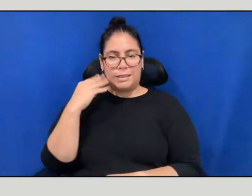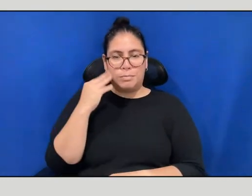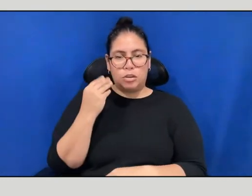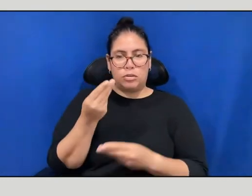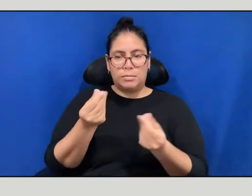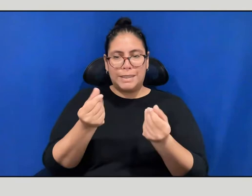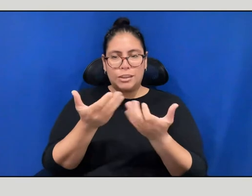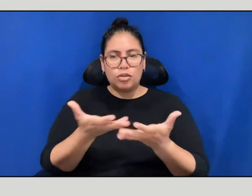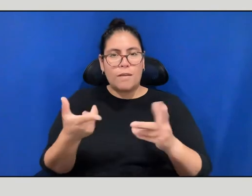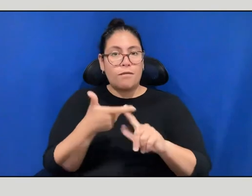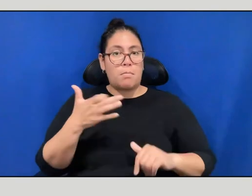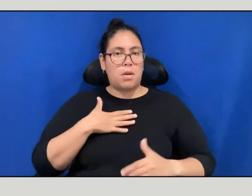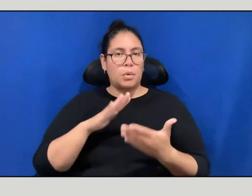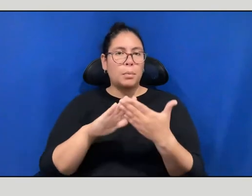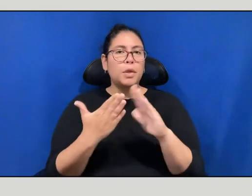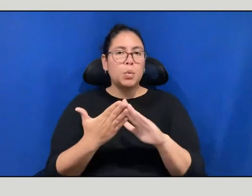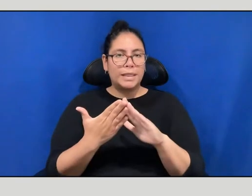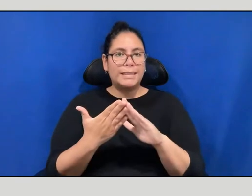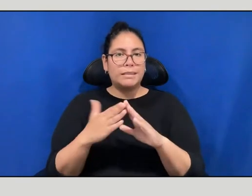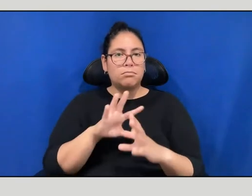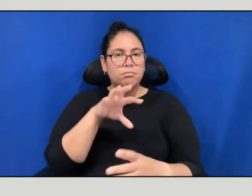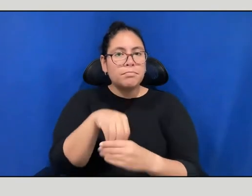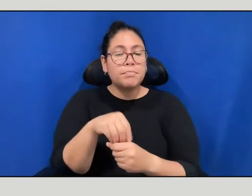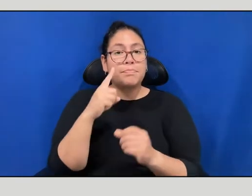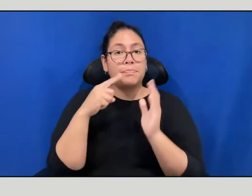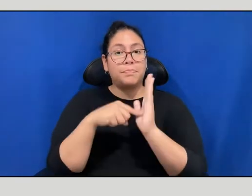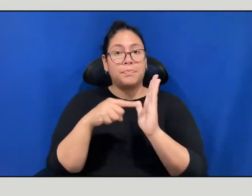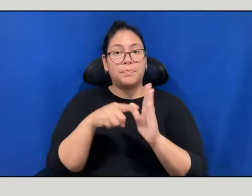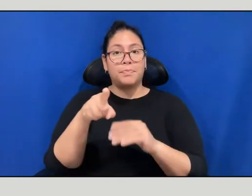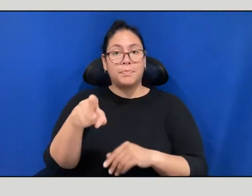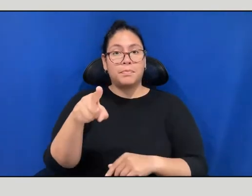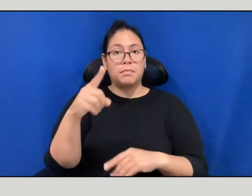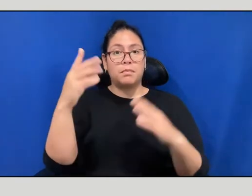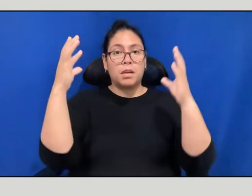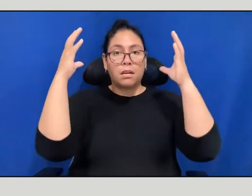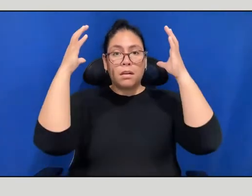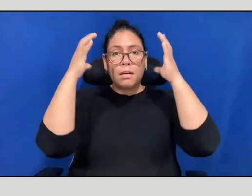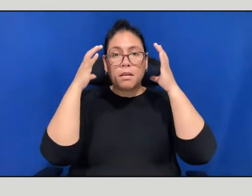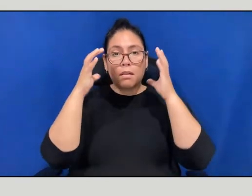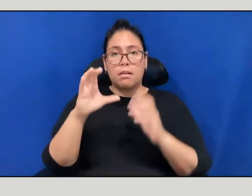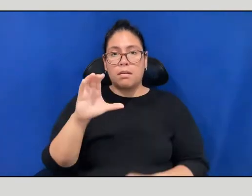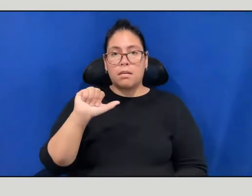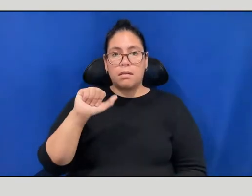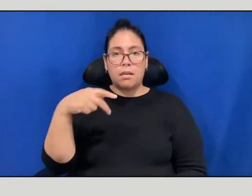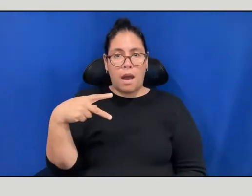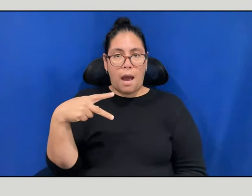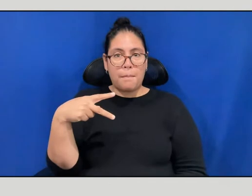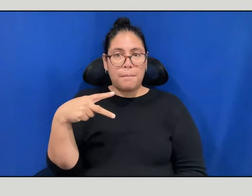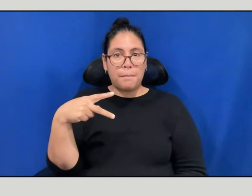and for example, the cap, the cap is related with some of the materials used